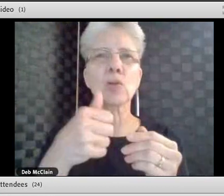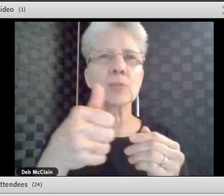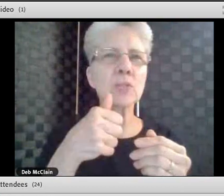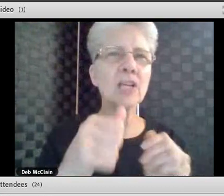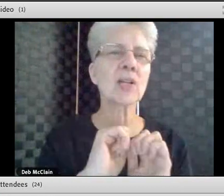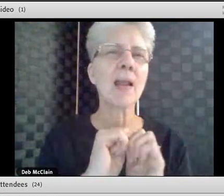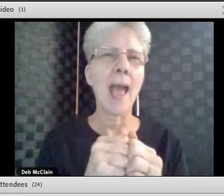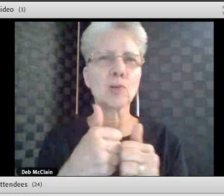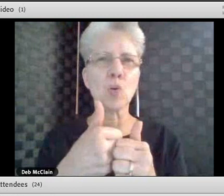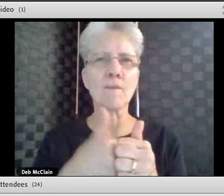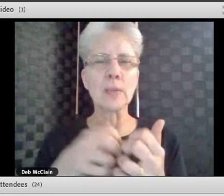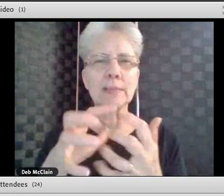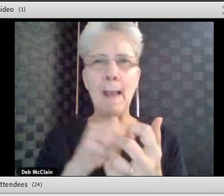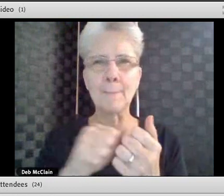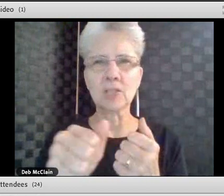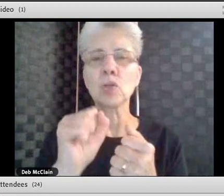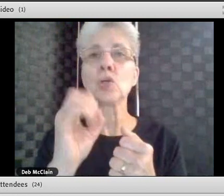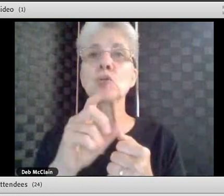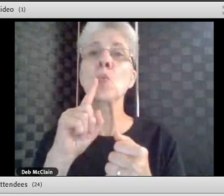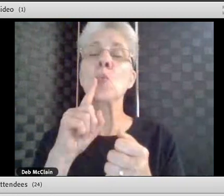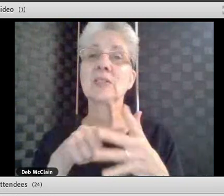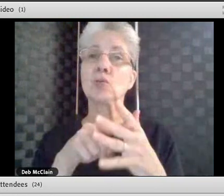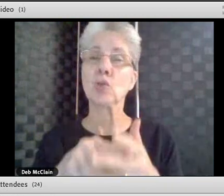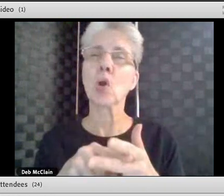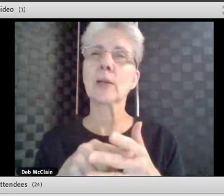and also think about transportation and how to avoid damage,